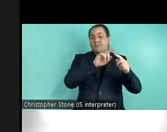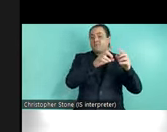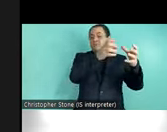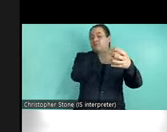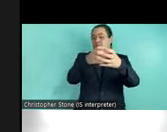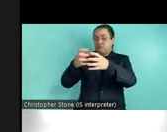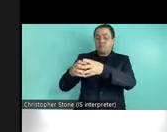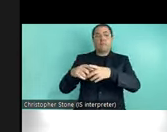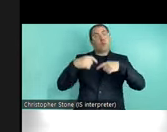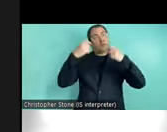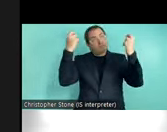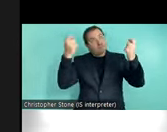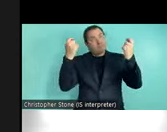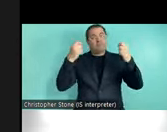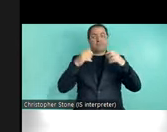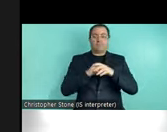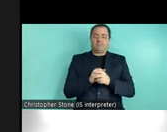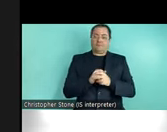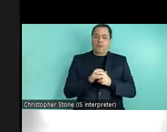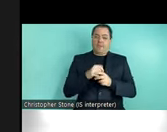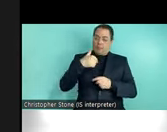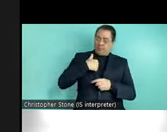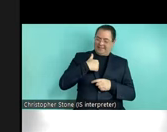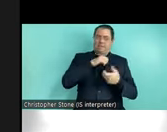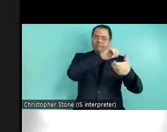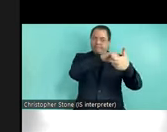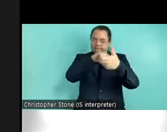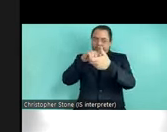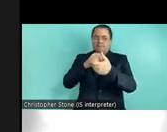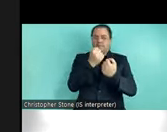sure that we are not driving the 15:13:24 agenda. But we are also at the support